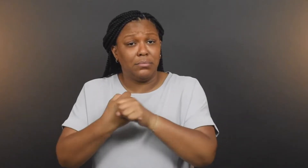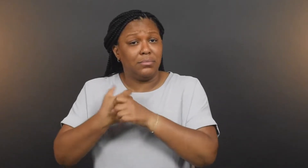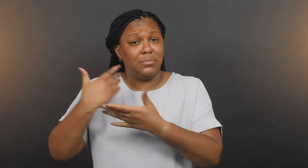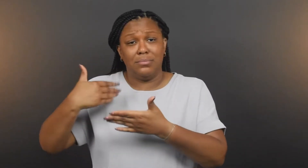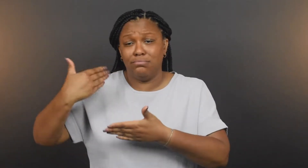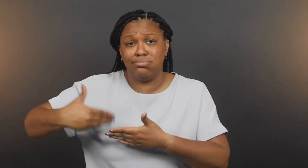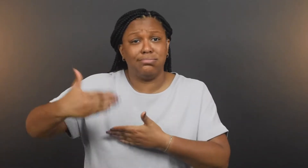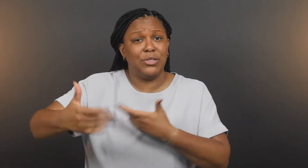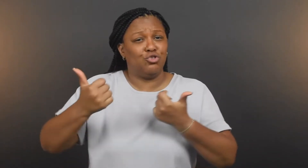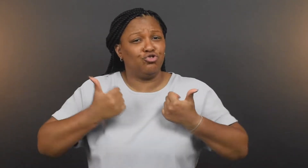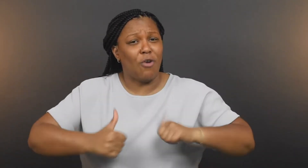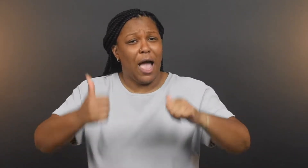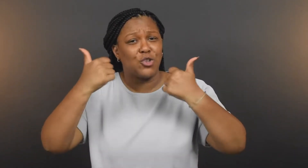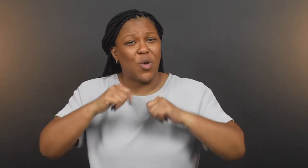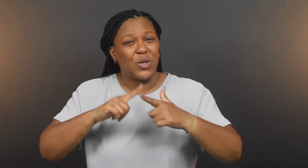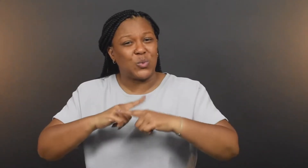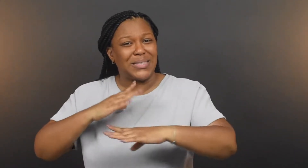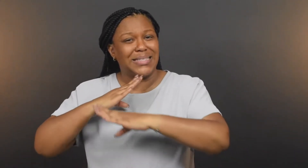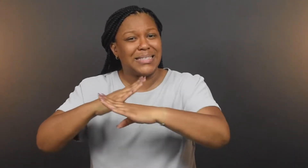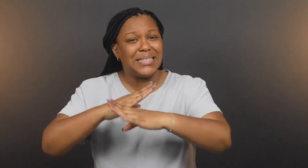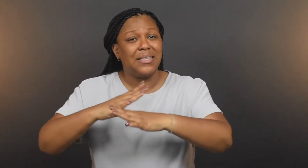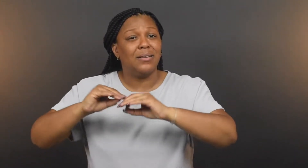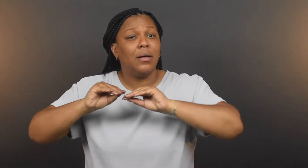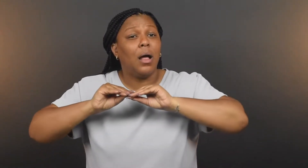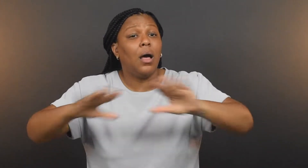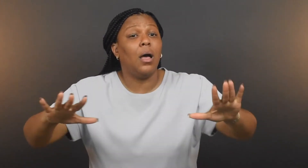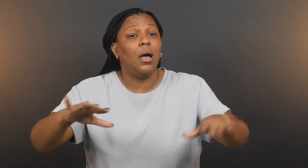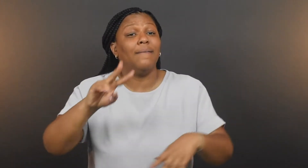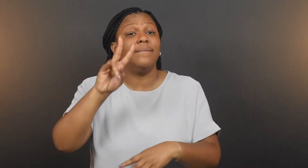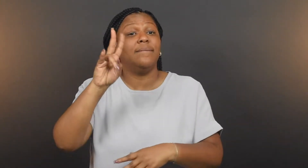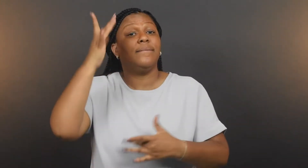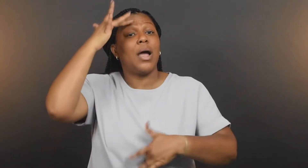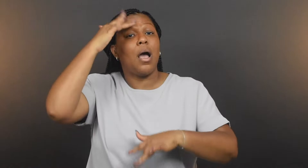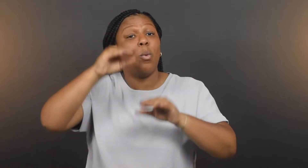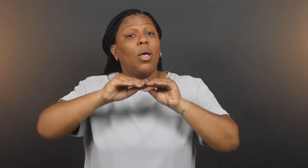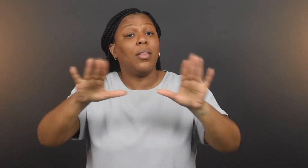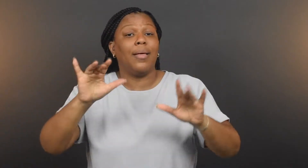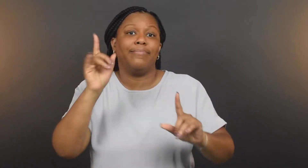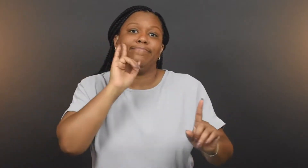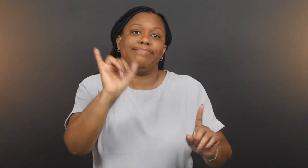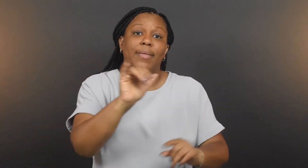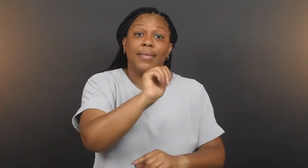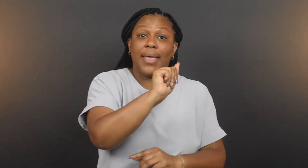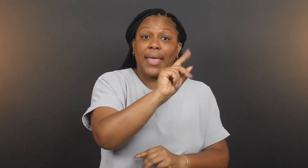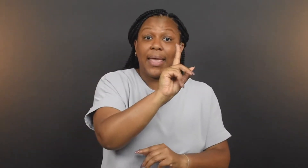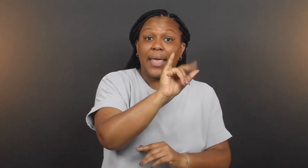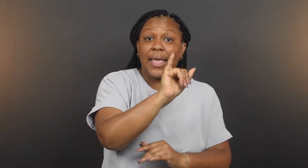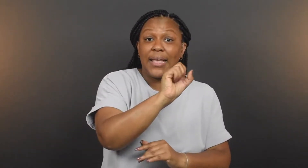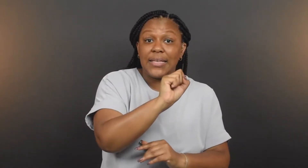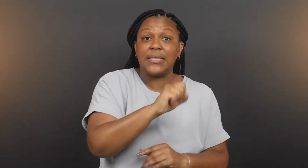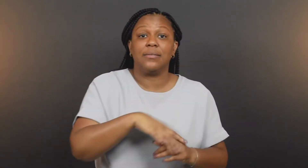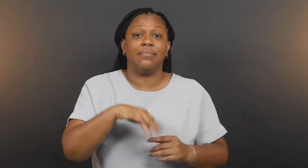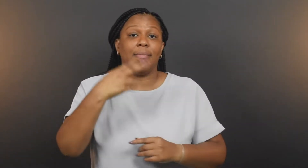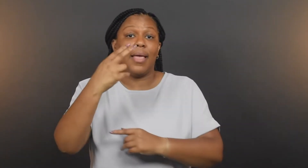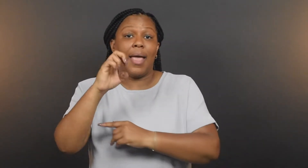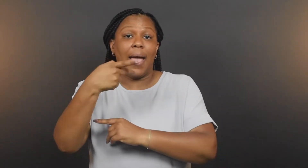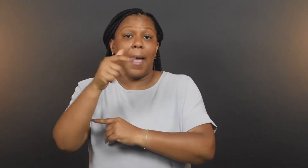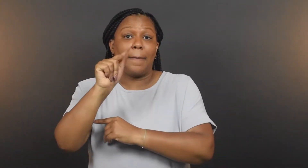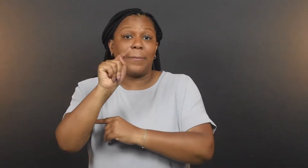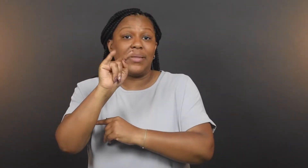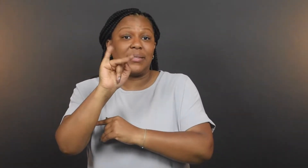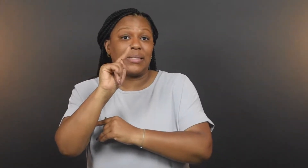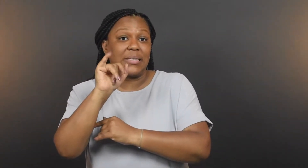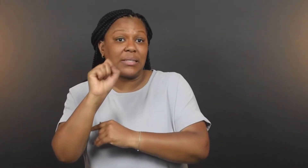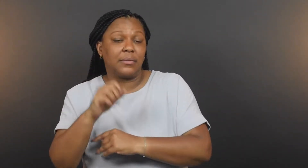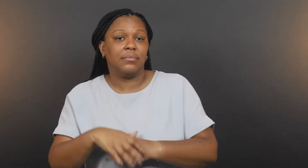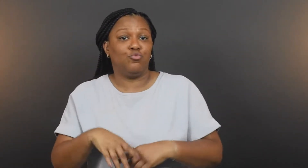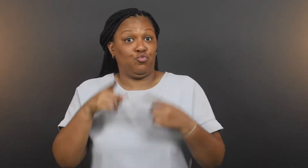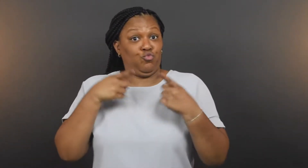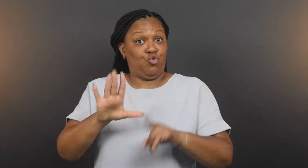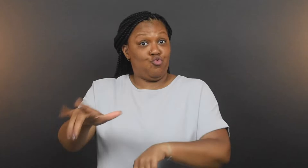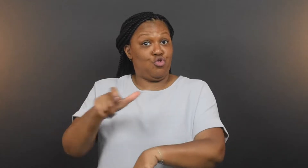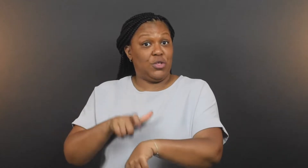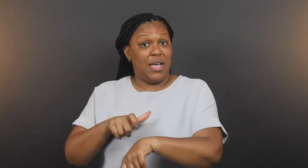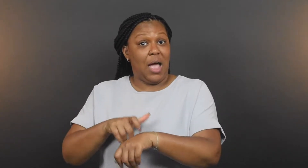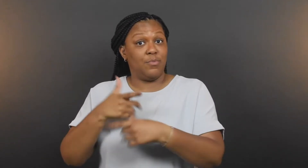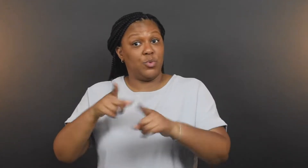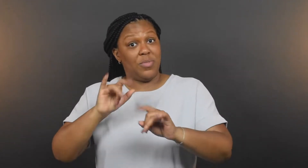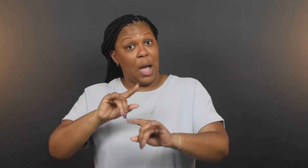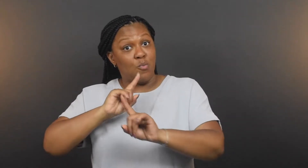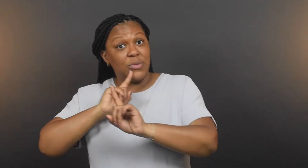pandemic. She has spent decades trying to stop the spread of viral diseases like AIDS and hepatitis.